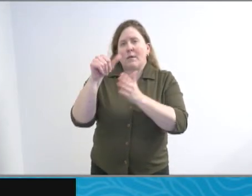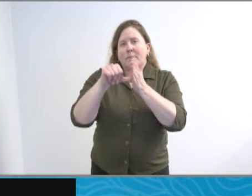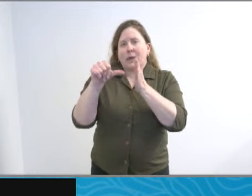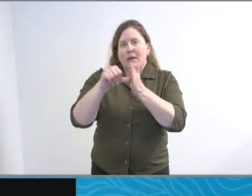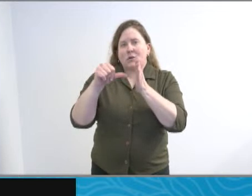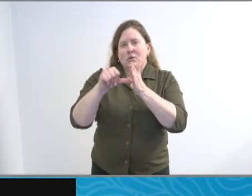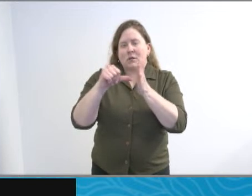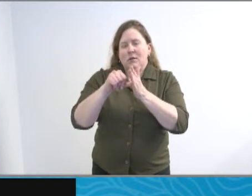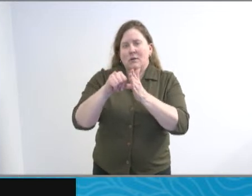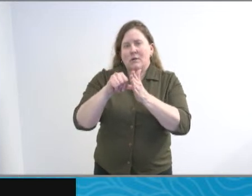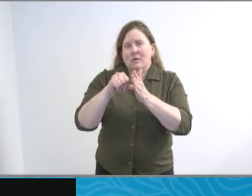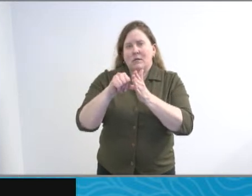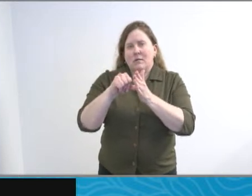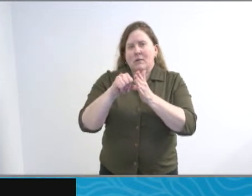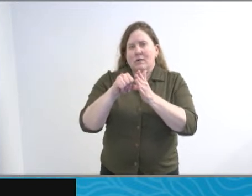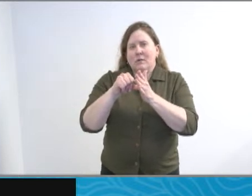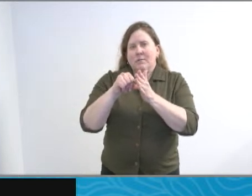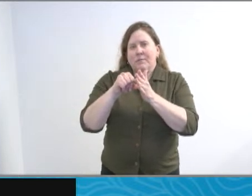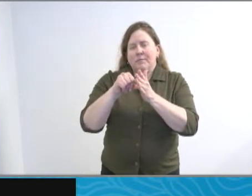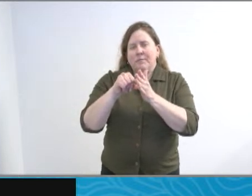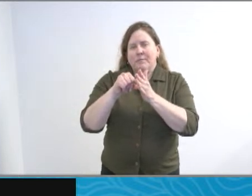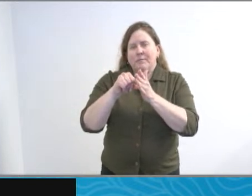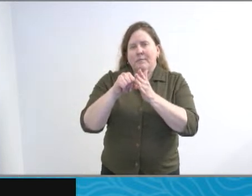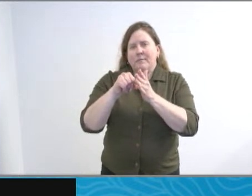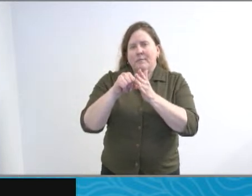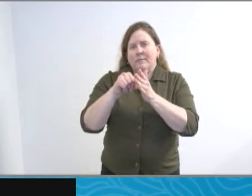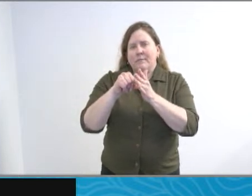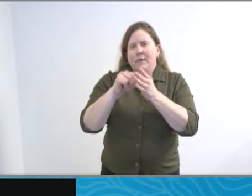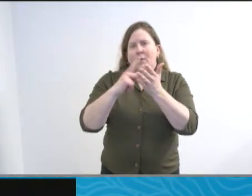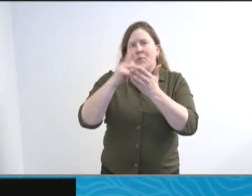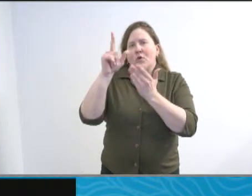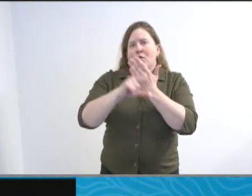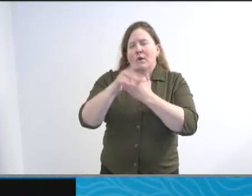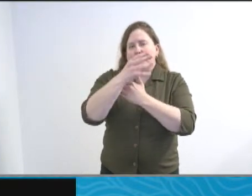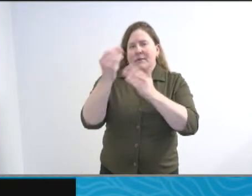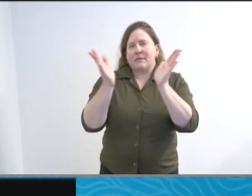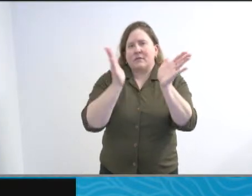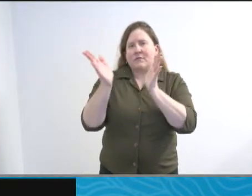of years along programs and services in our budget.